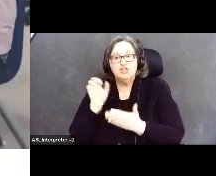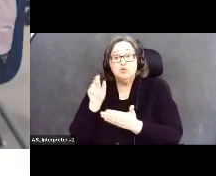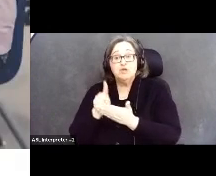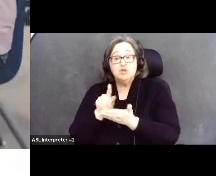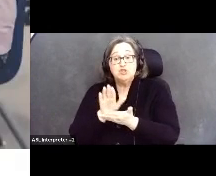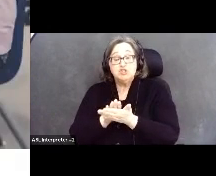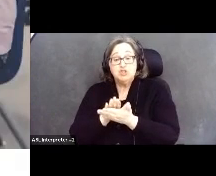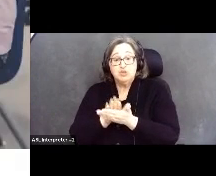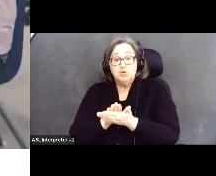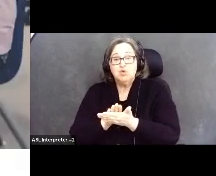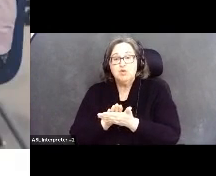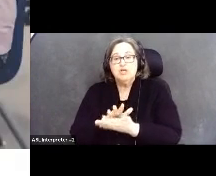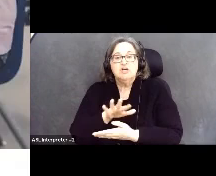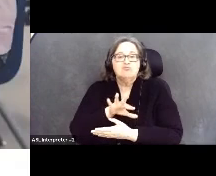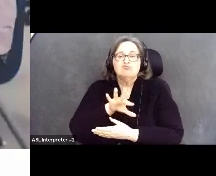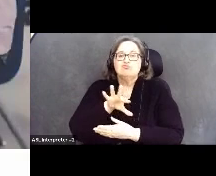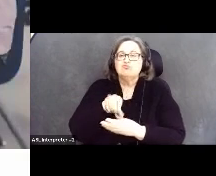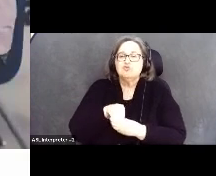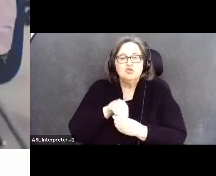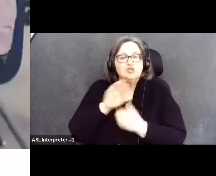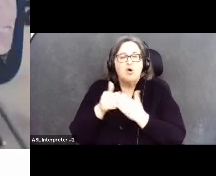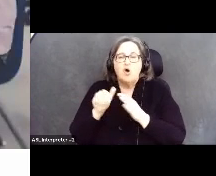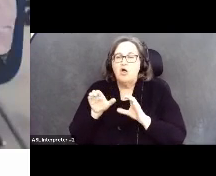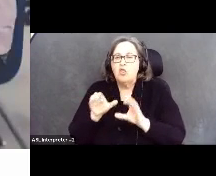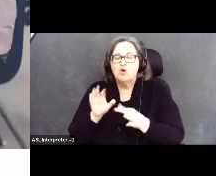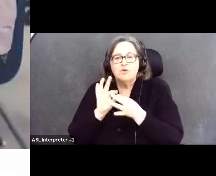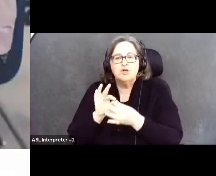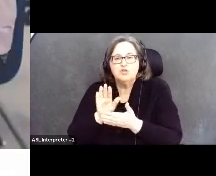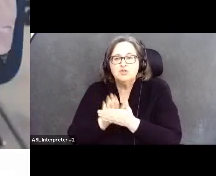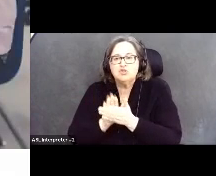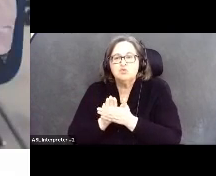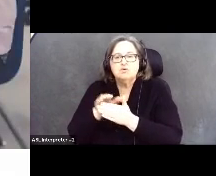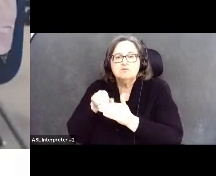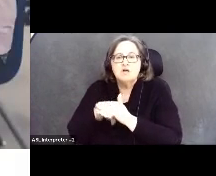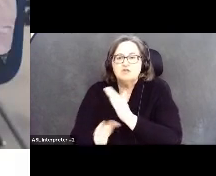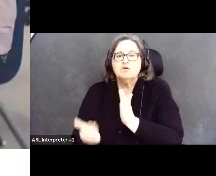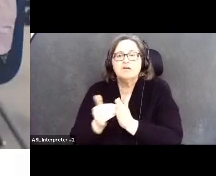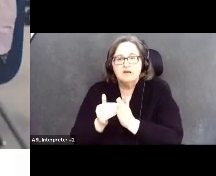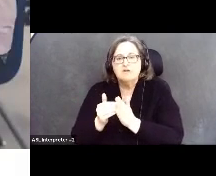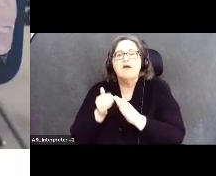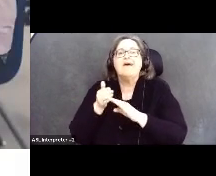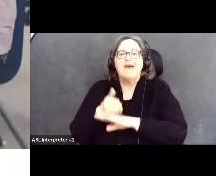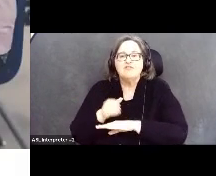covers all activities related to school reentry after a brain injury. Return to